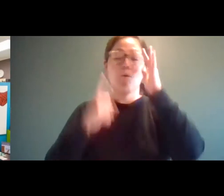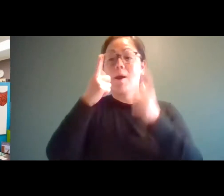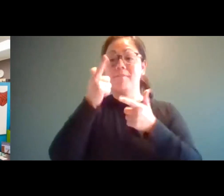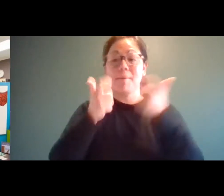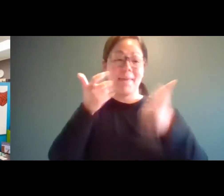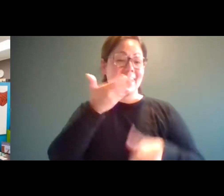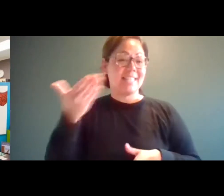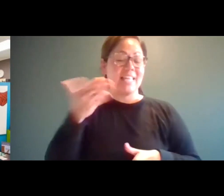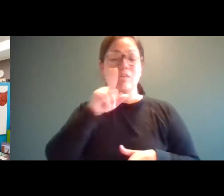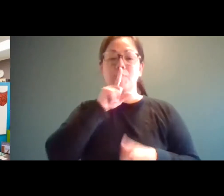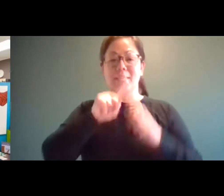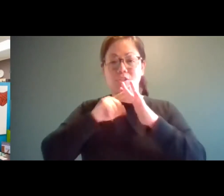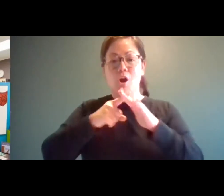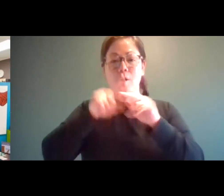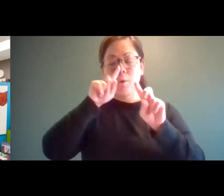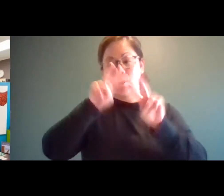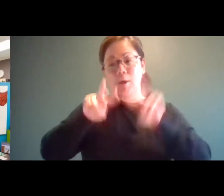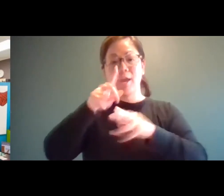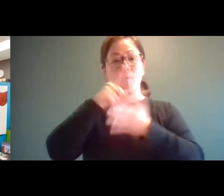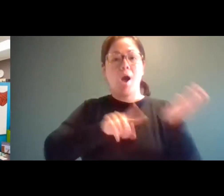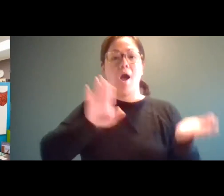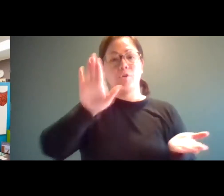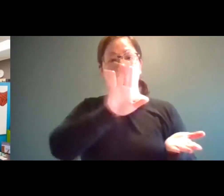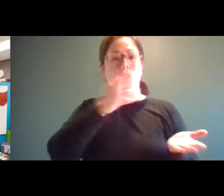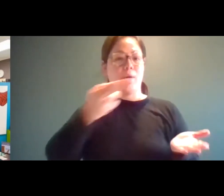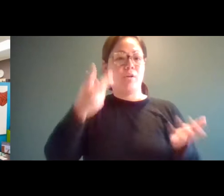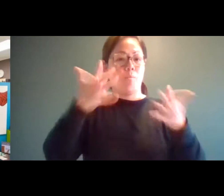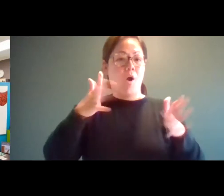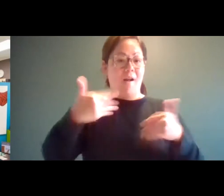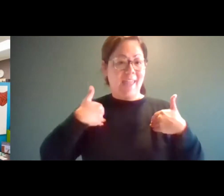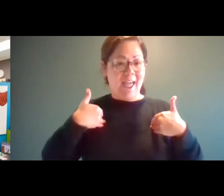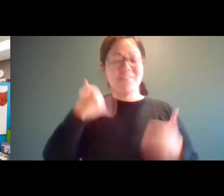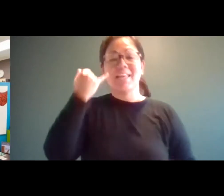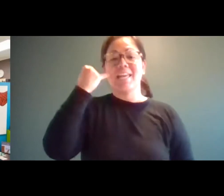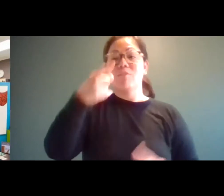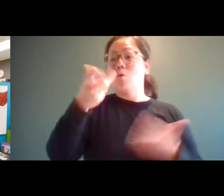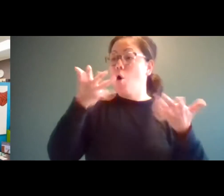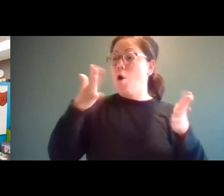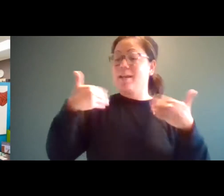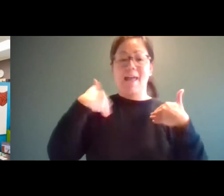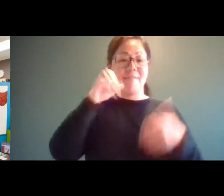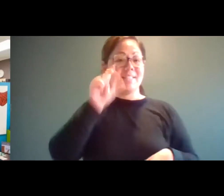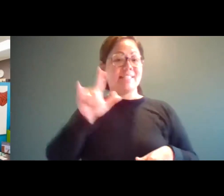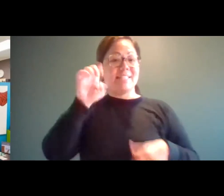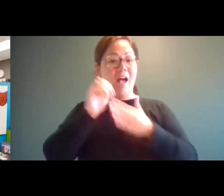to look at the resources you currently have. So if you already have a style guide that's being used